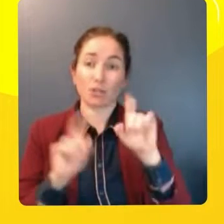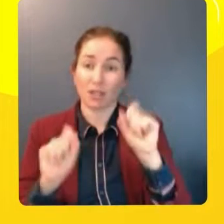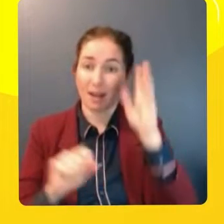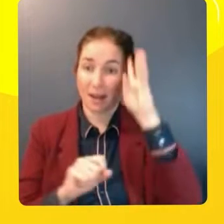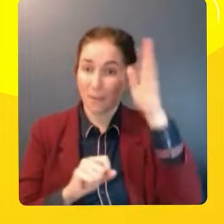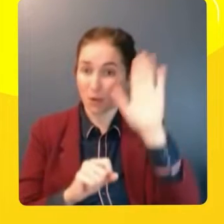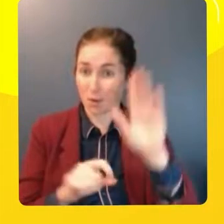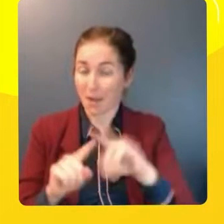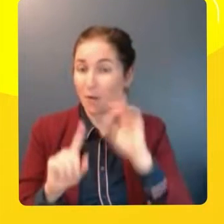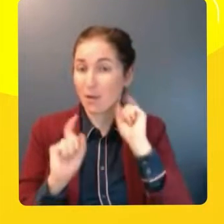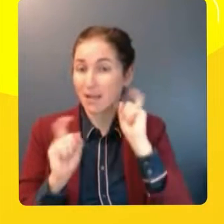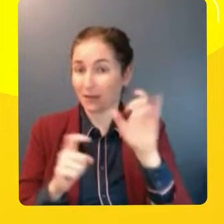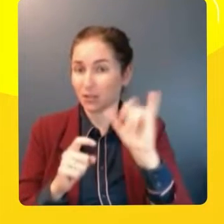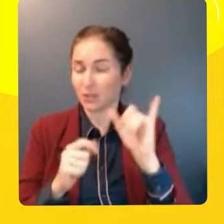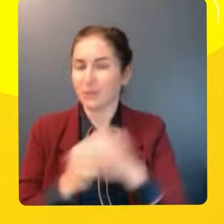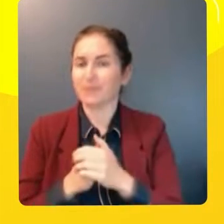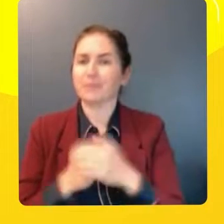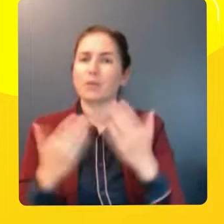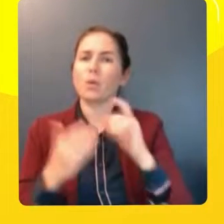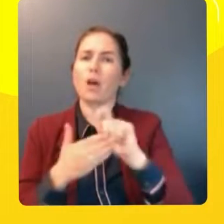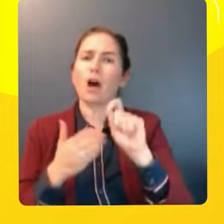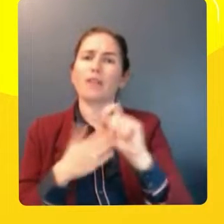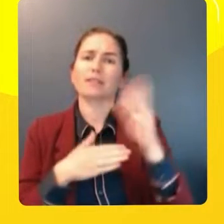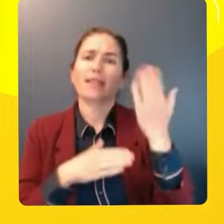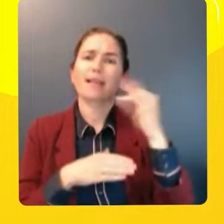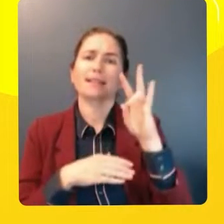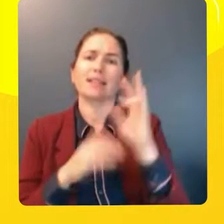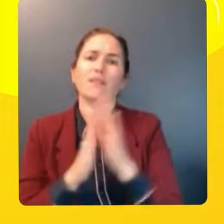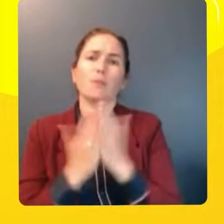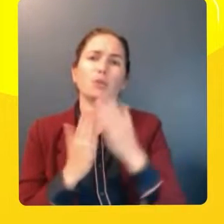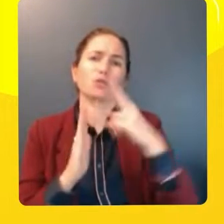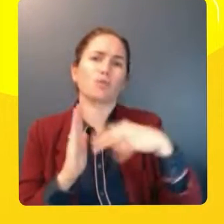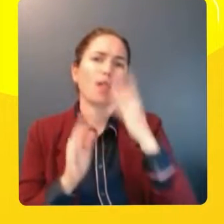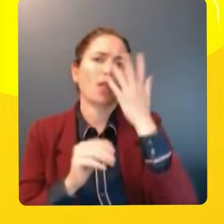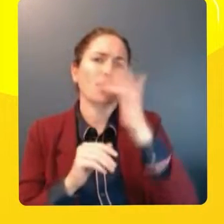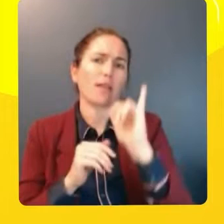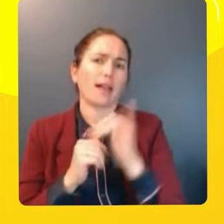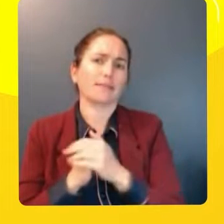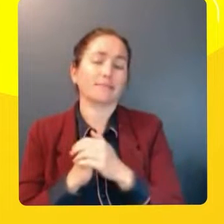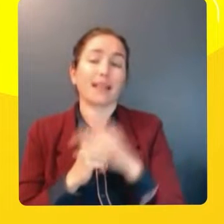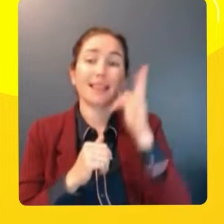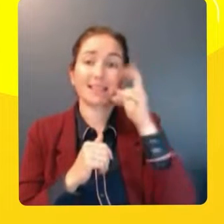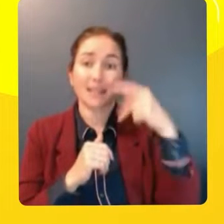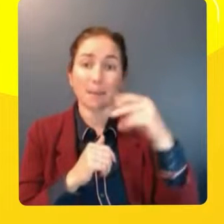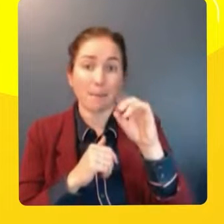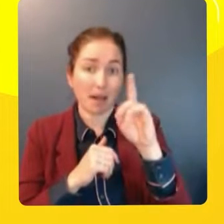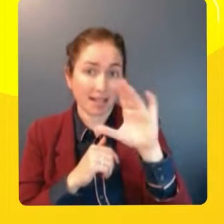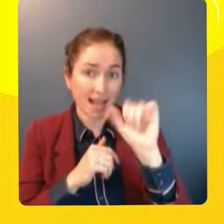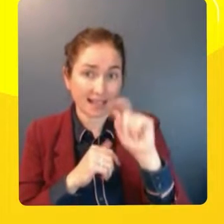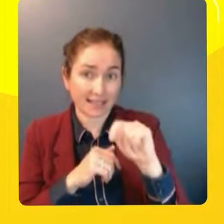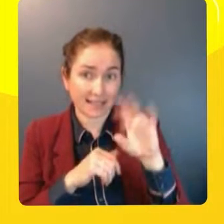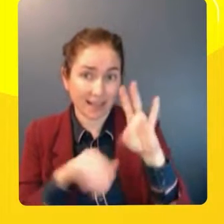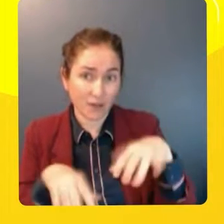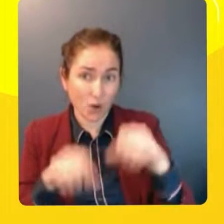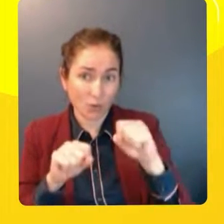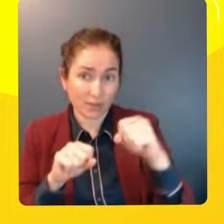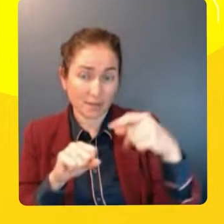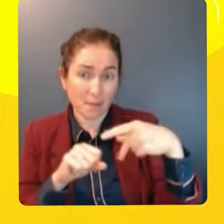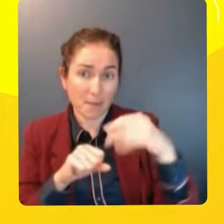What do the authors of the last seven books you read look like? Listen to podcasts. What do the seven hosts of your favourite podcast look like? You watch television.